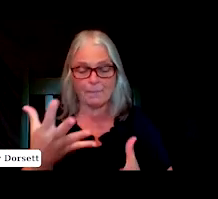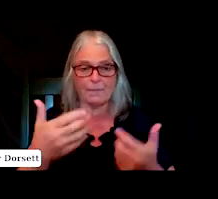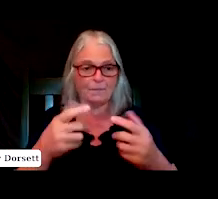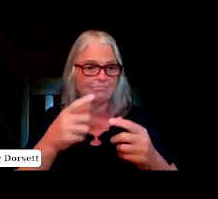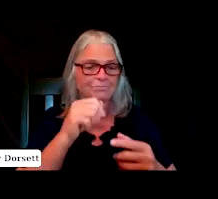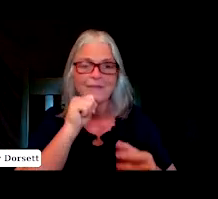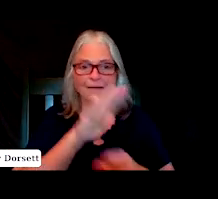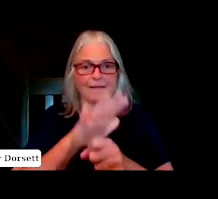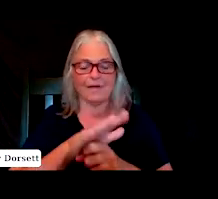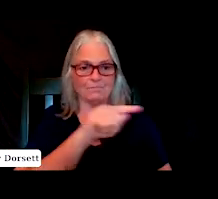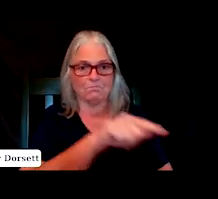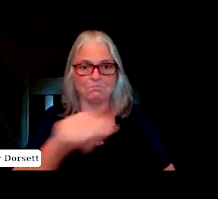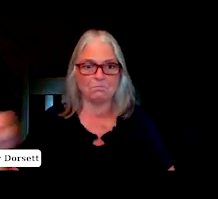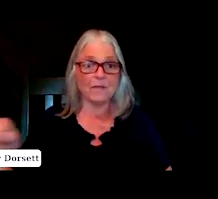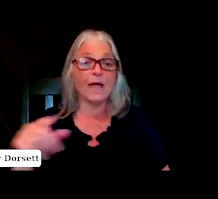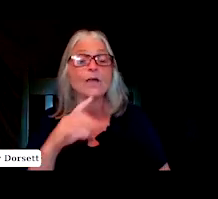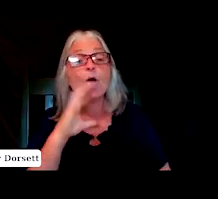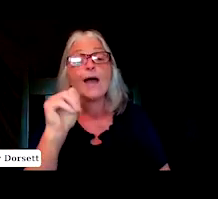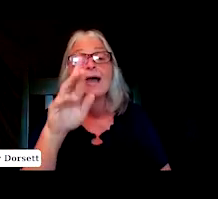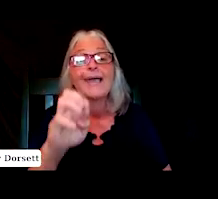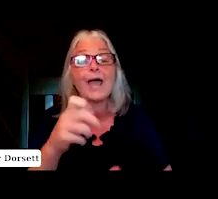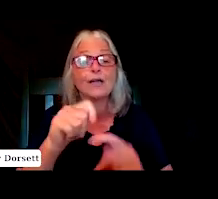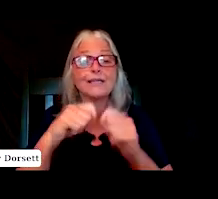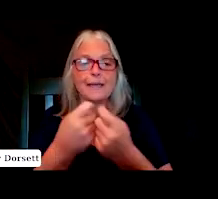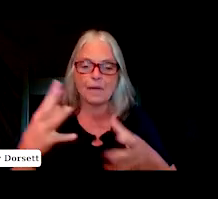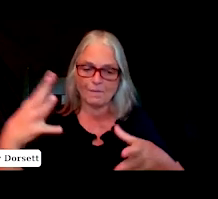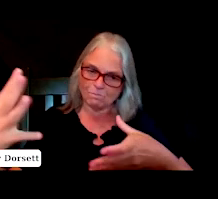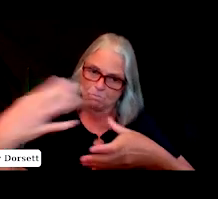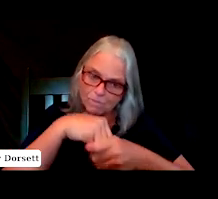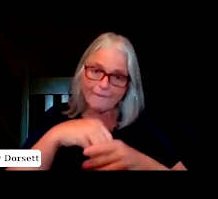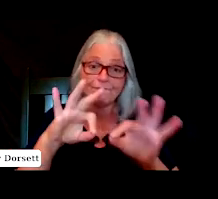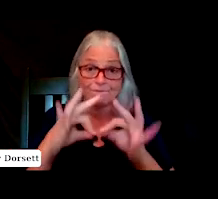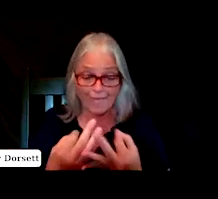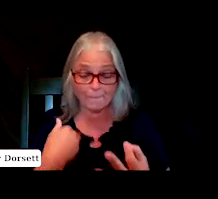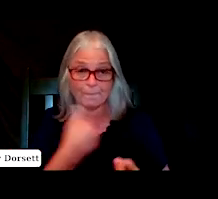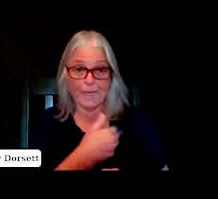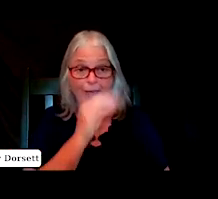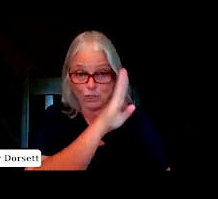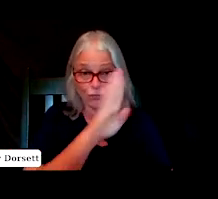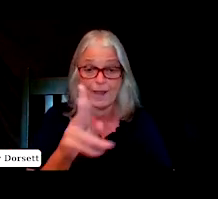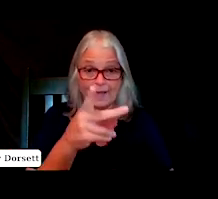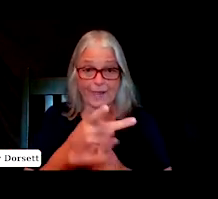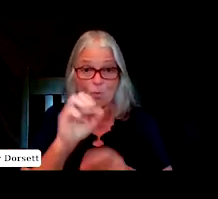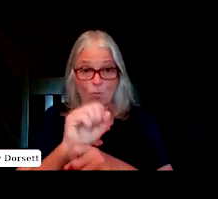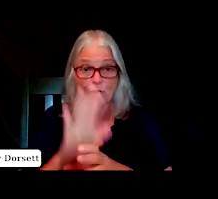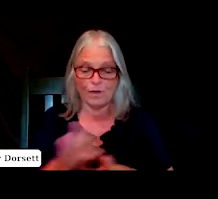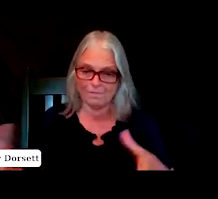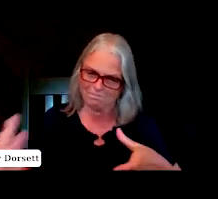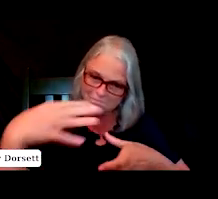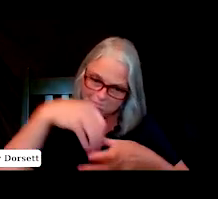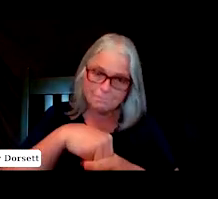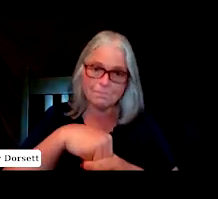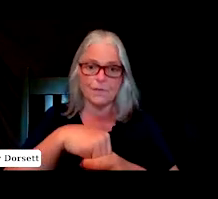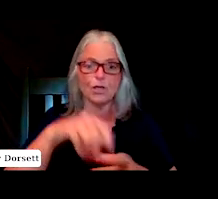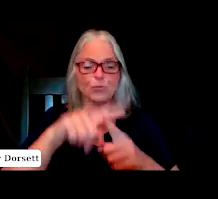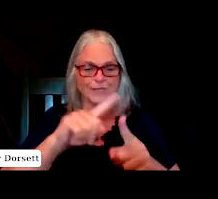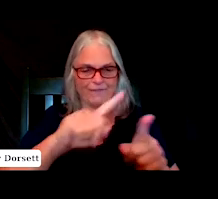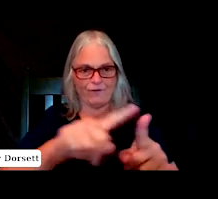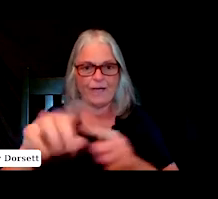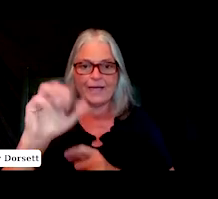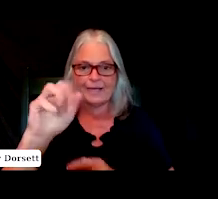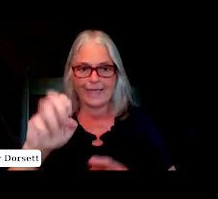Care team integration refers to the integration of family members and direct care workers into the input care team.